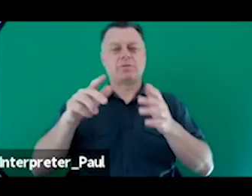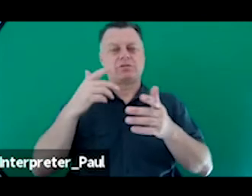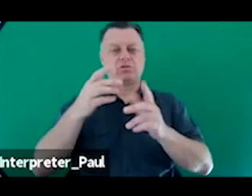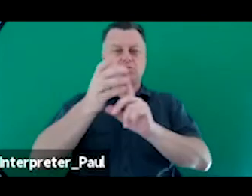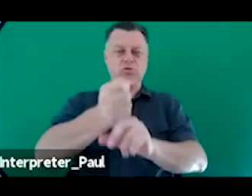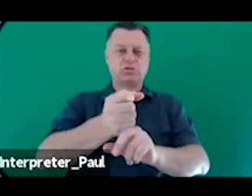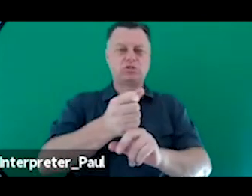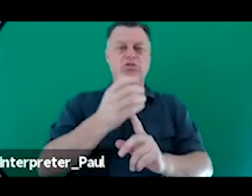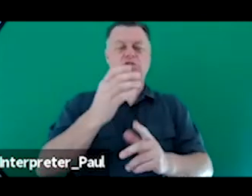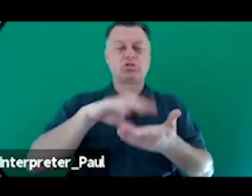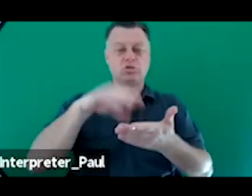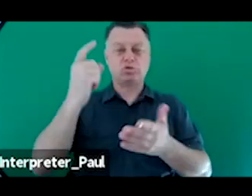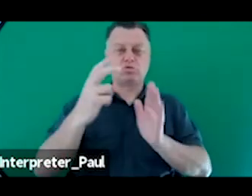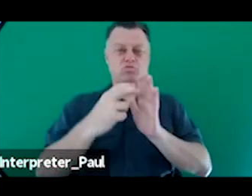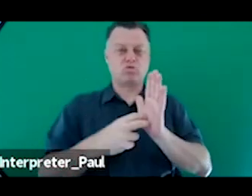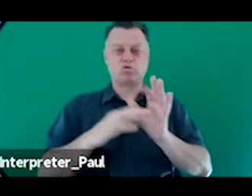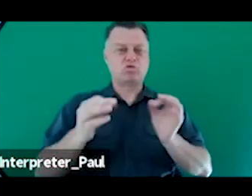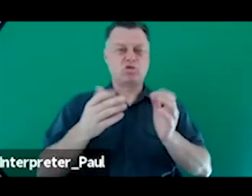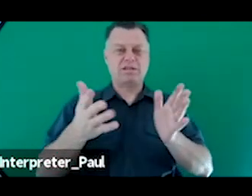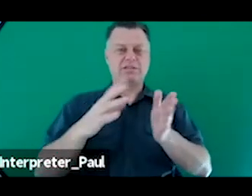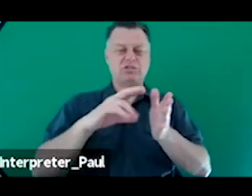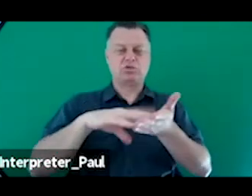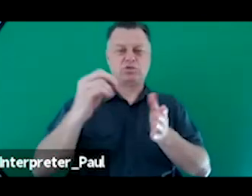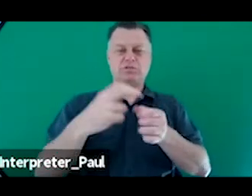And the last place to think about when you talk with your colleagues